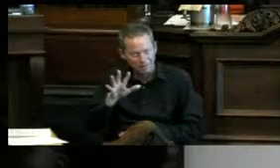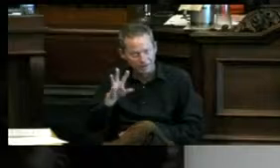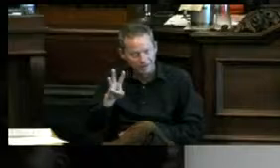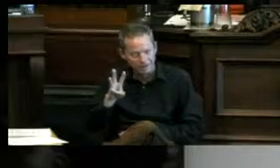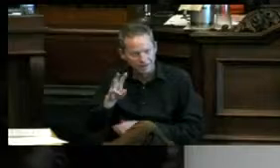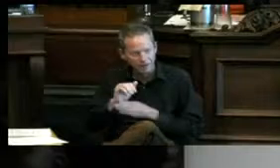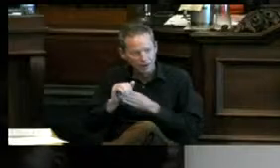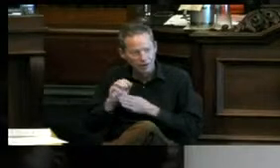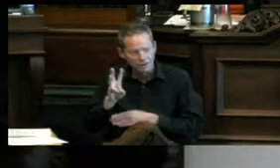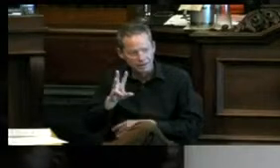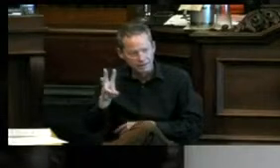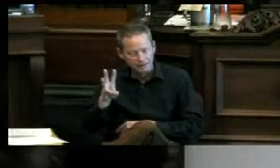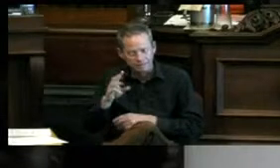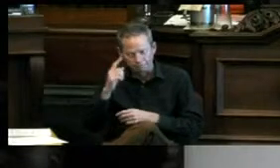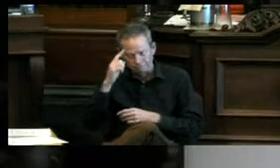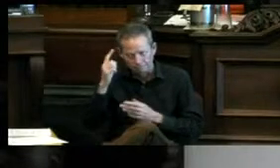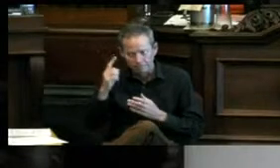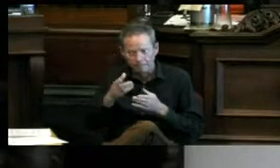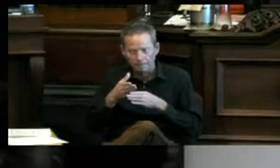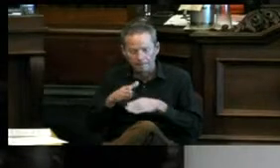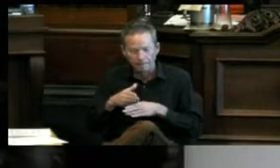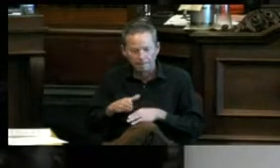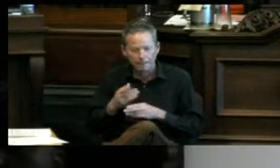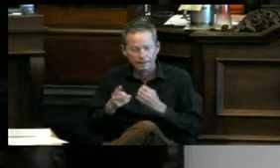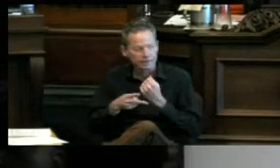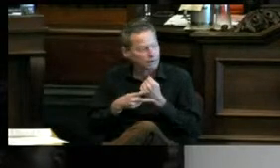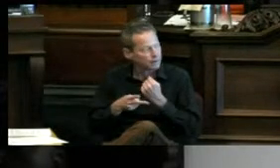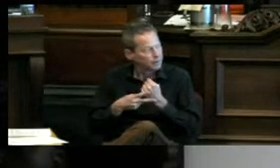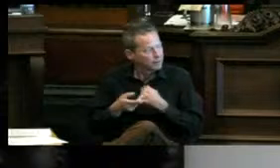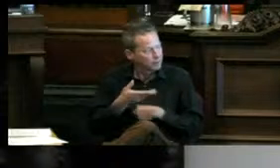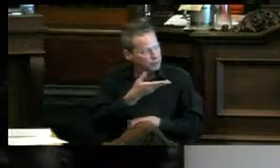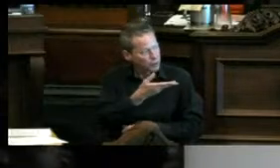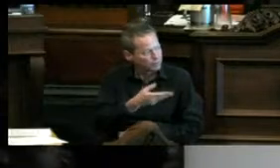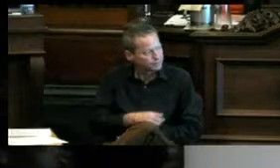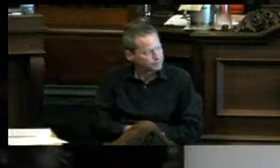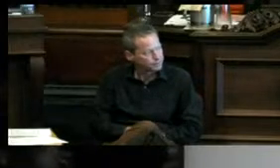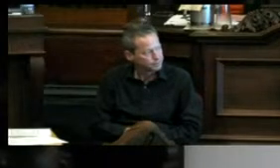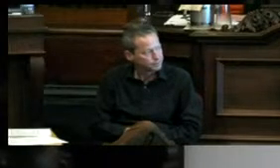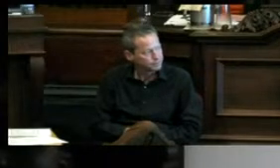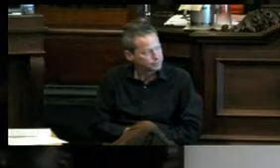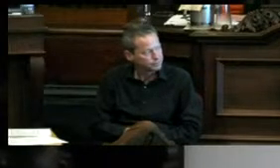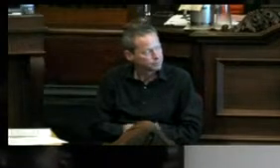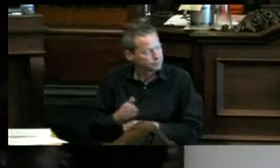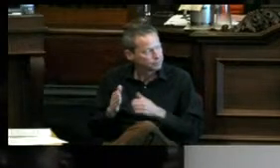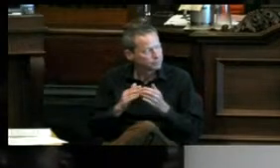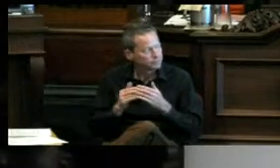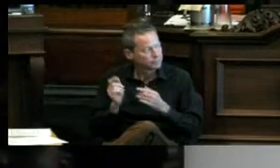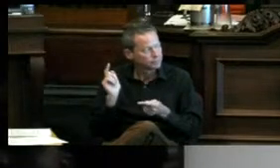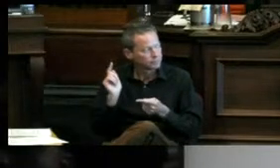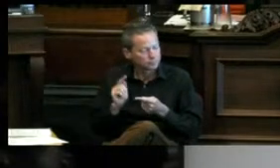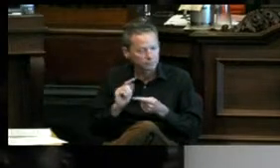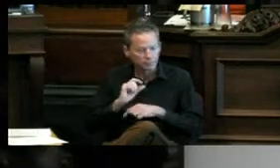$1,000,356 and $1,000,356.66.